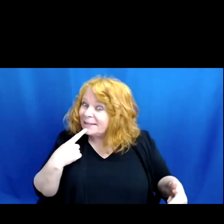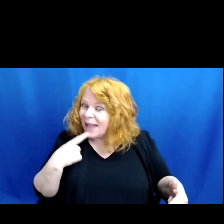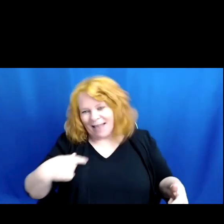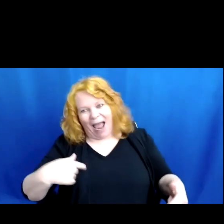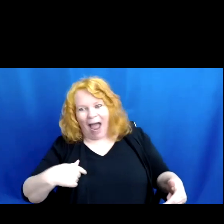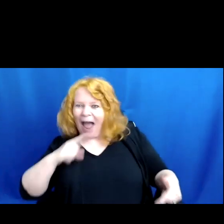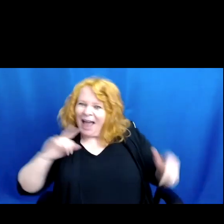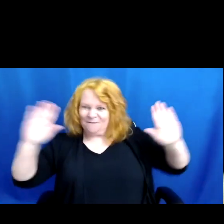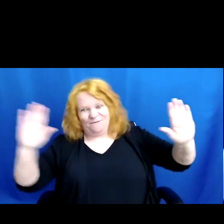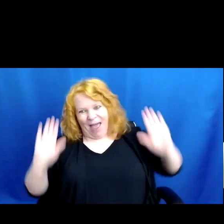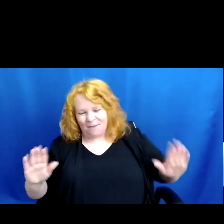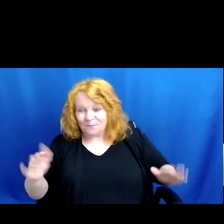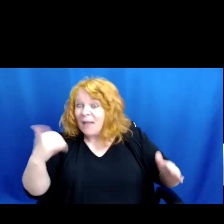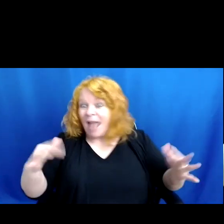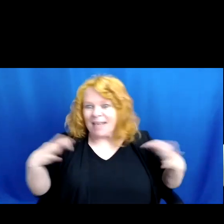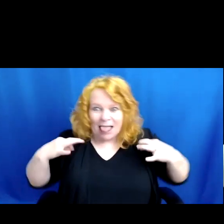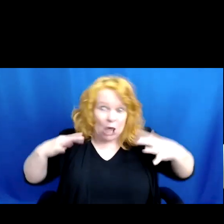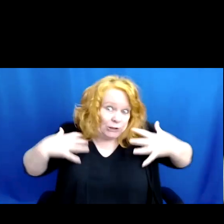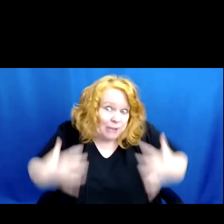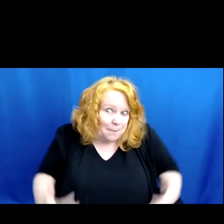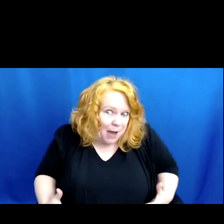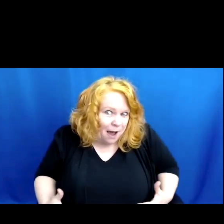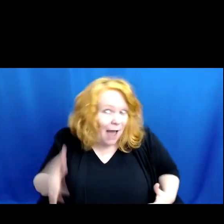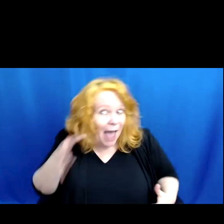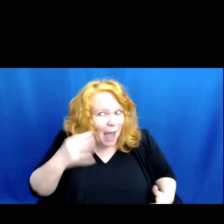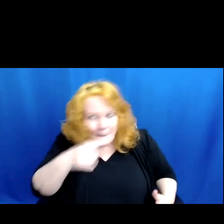I wear a yellow jumper, I have black spiky hair, I wear glasses.